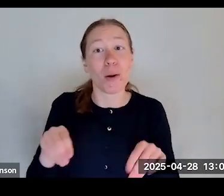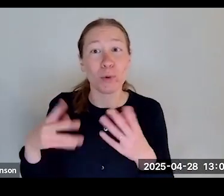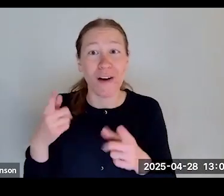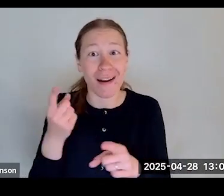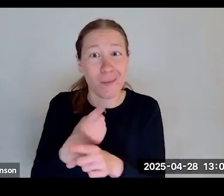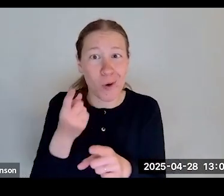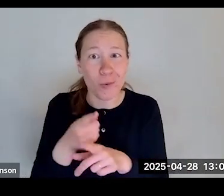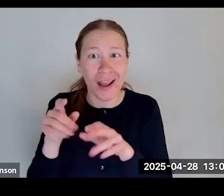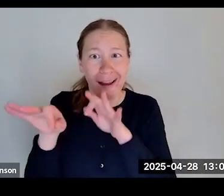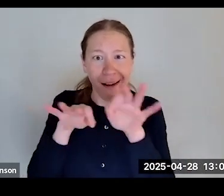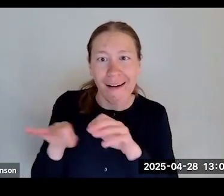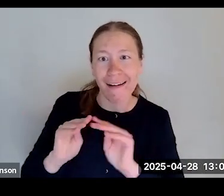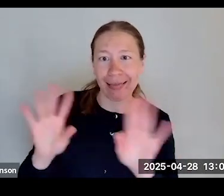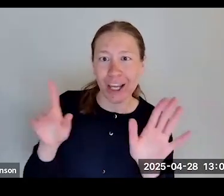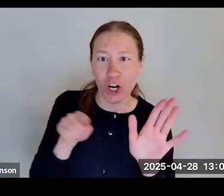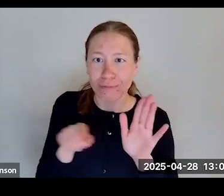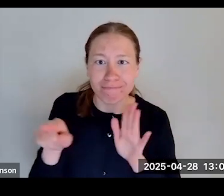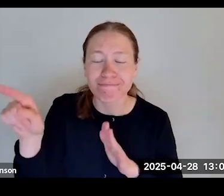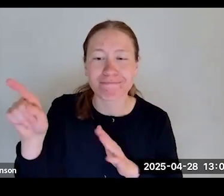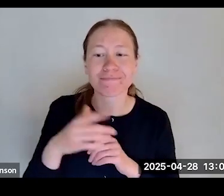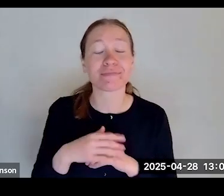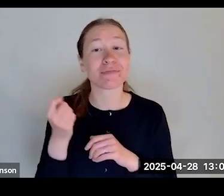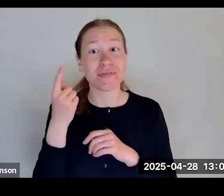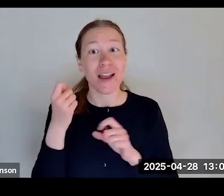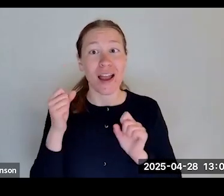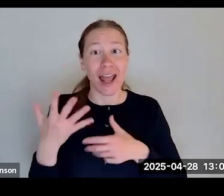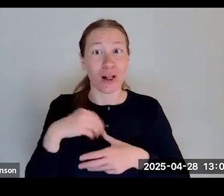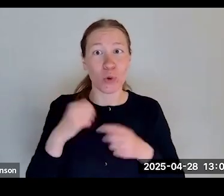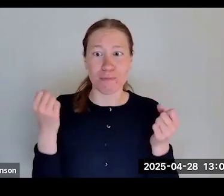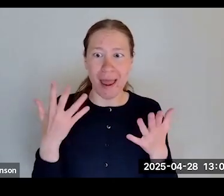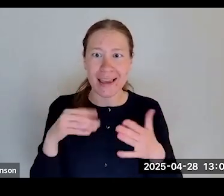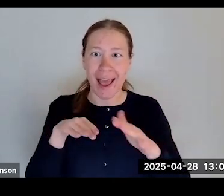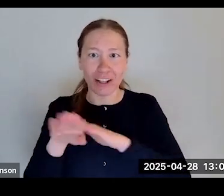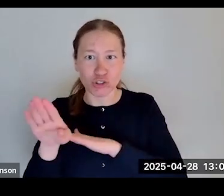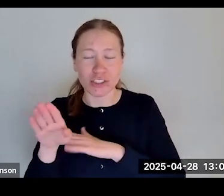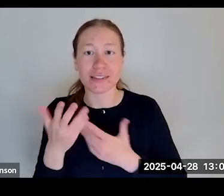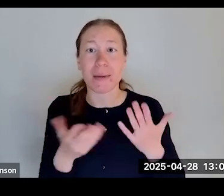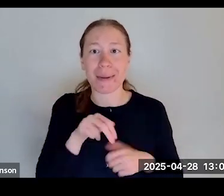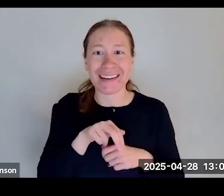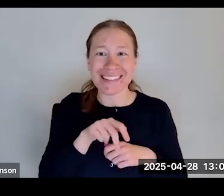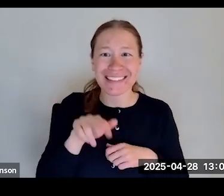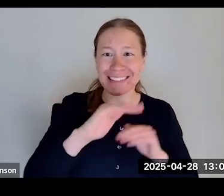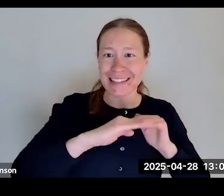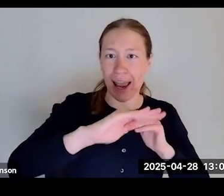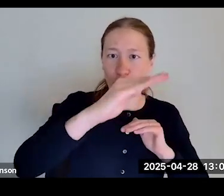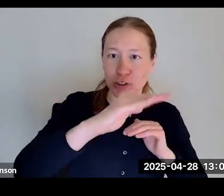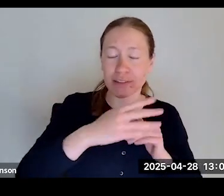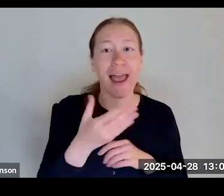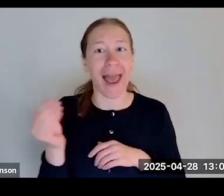having various entryway thresholds, so rather than just a stair entry, making sure that we have accessible entryways with ramps.